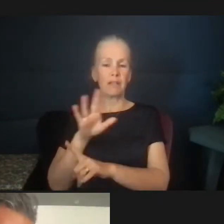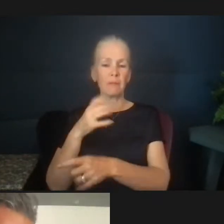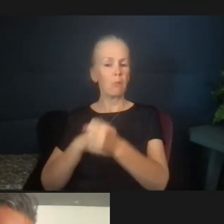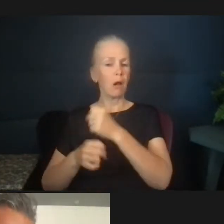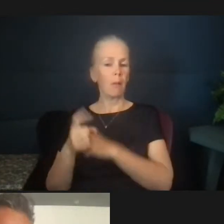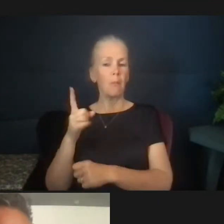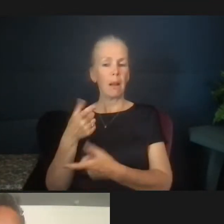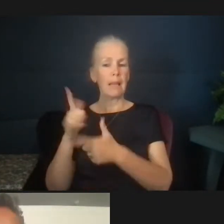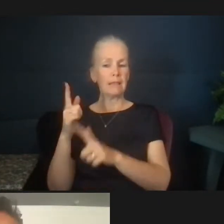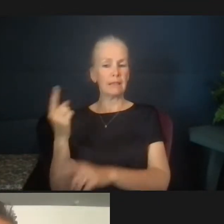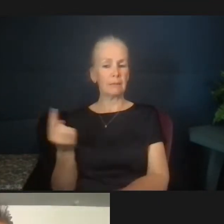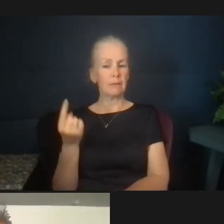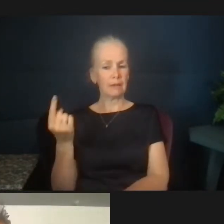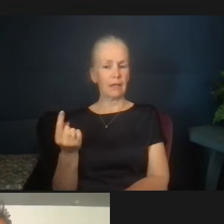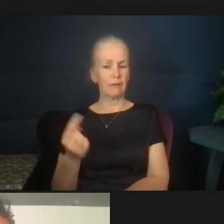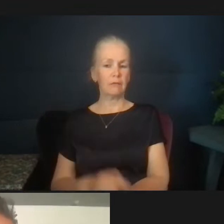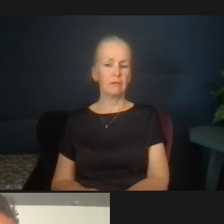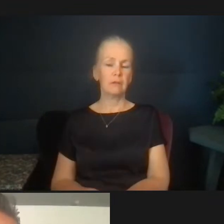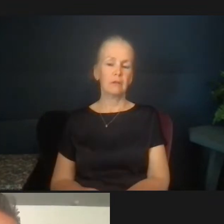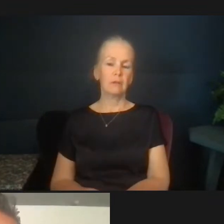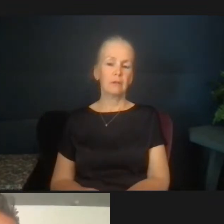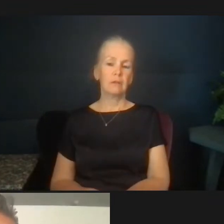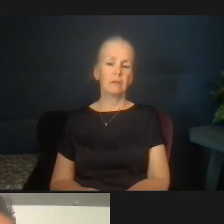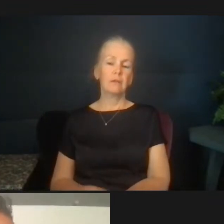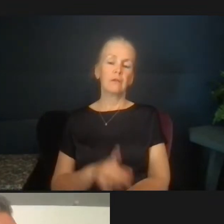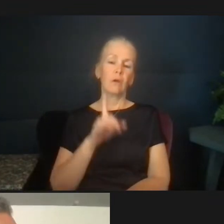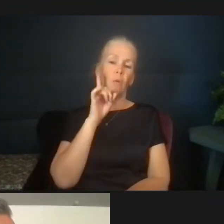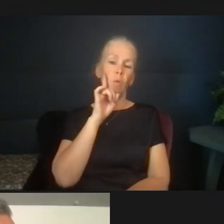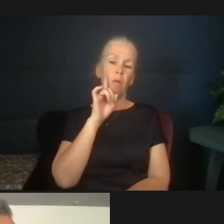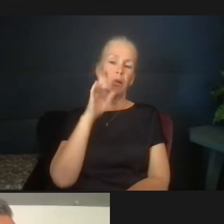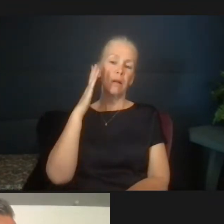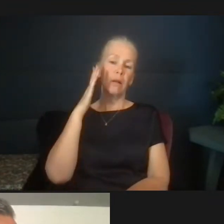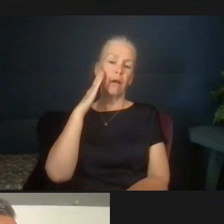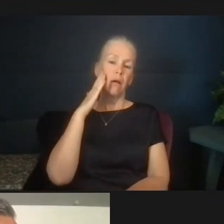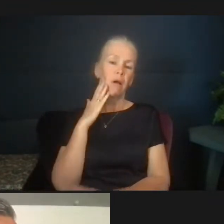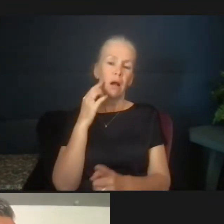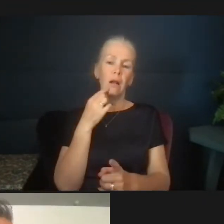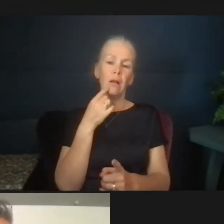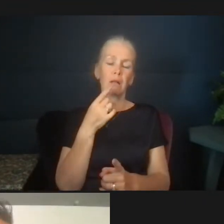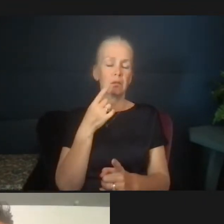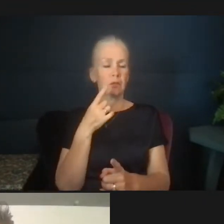And this prompted women of colour to articulate their positionalities through the creation of